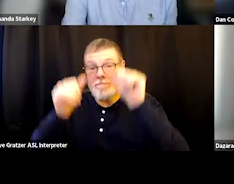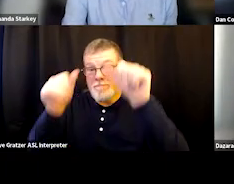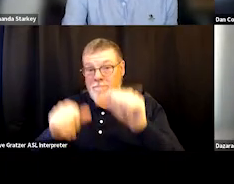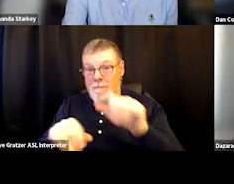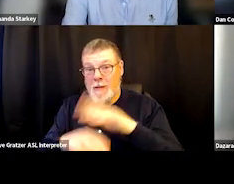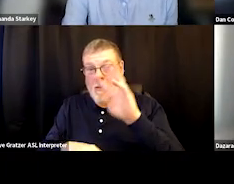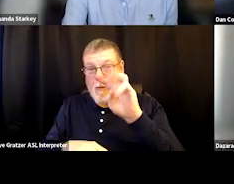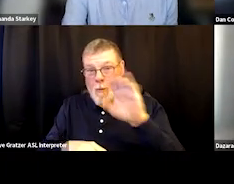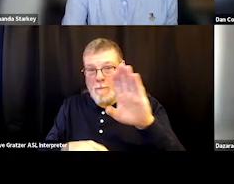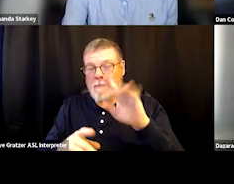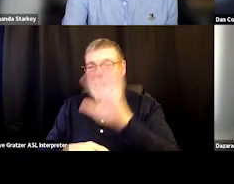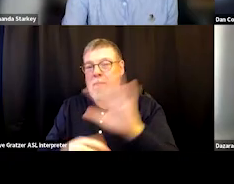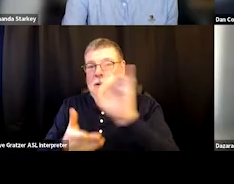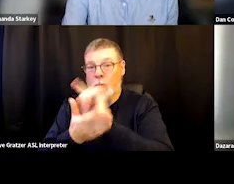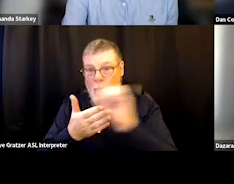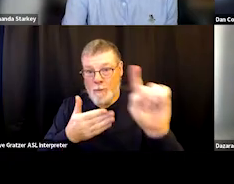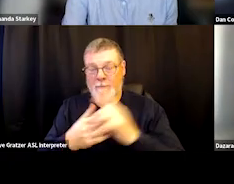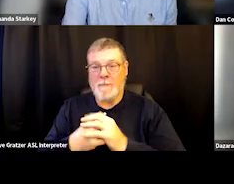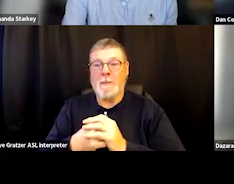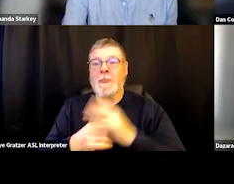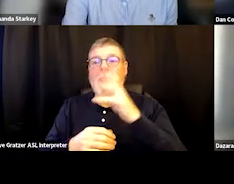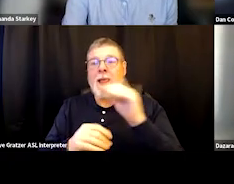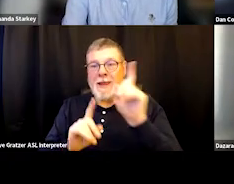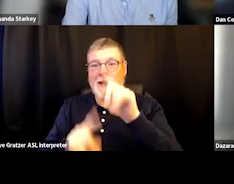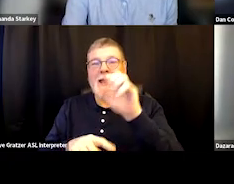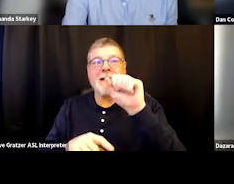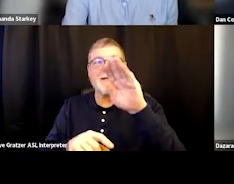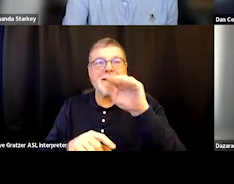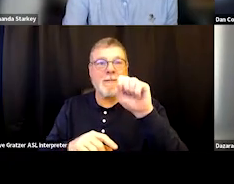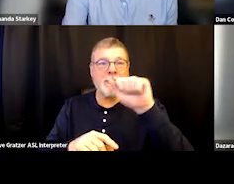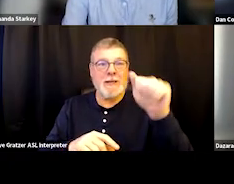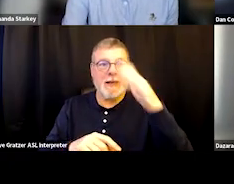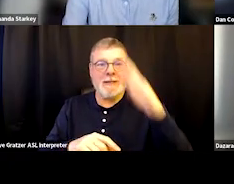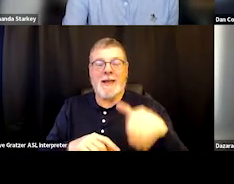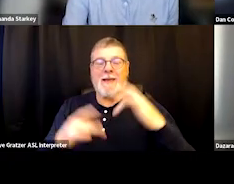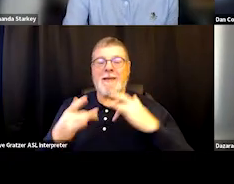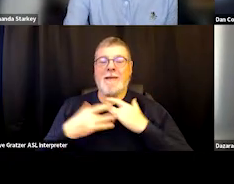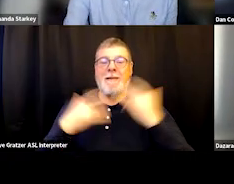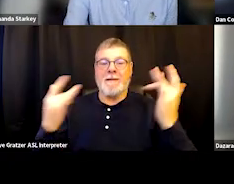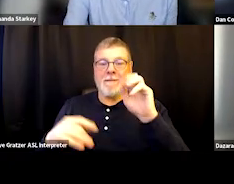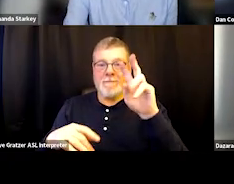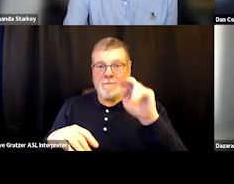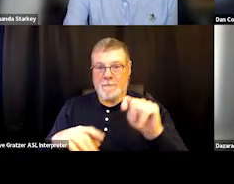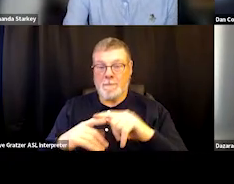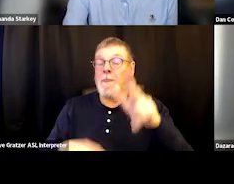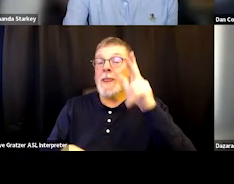within about a week, and you can go to SAMHSA dot gov slash events. It is a listen-only call.